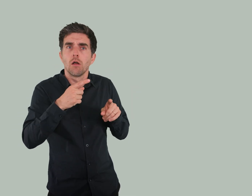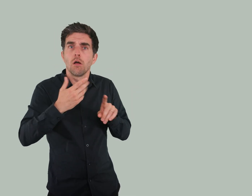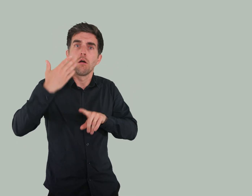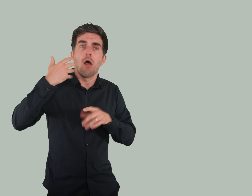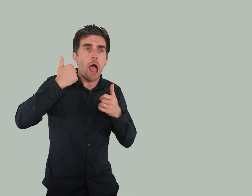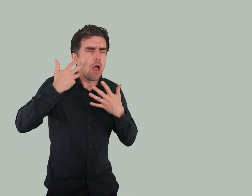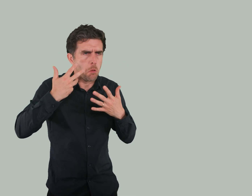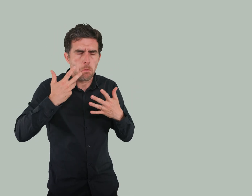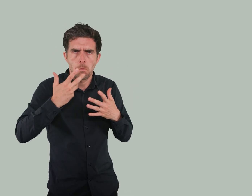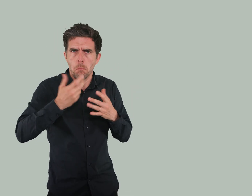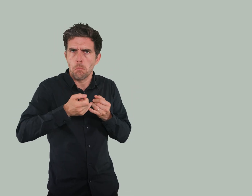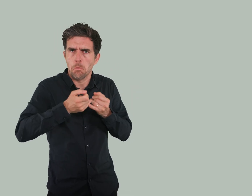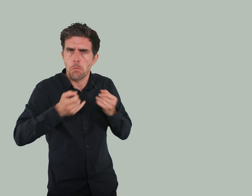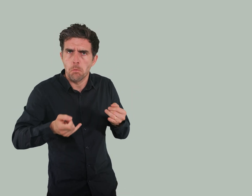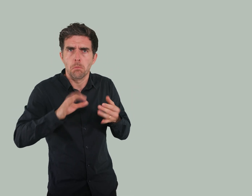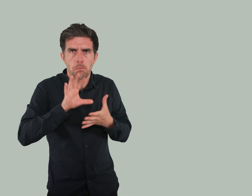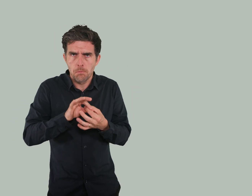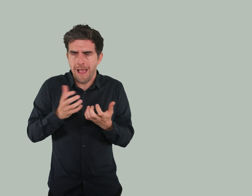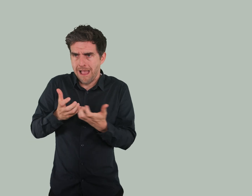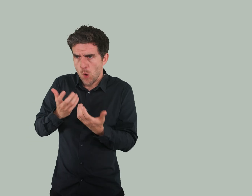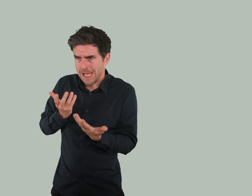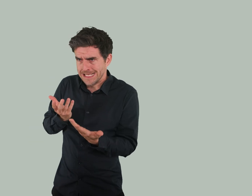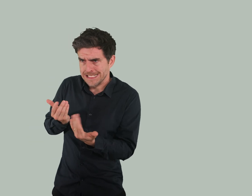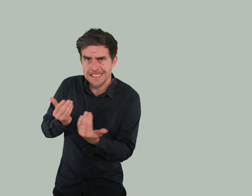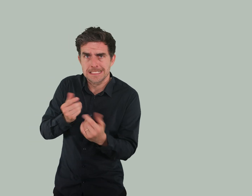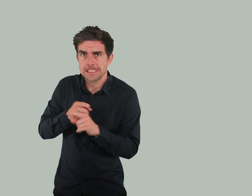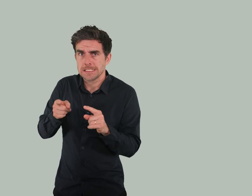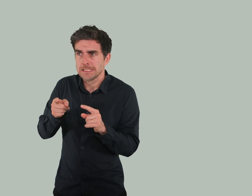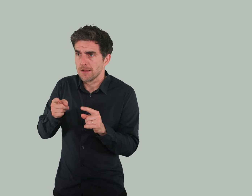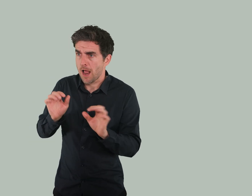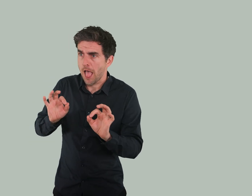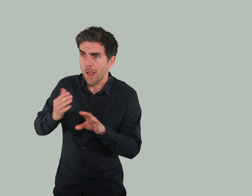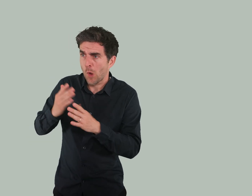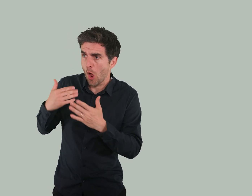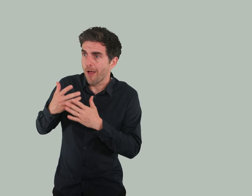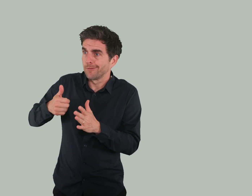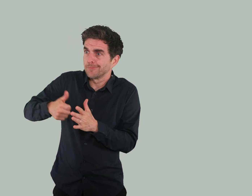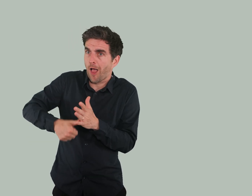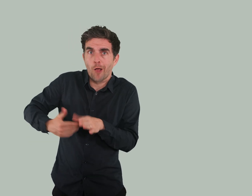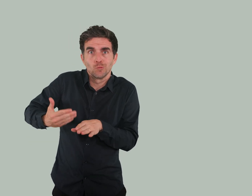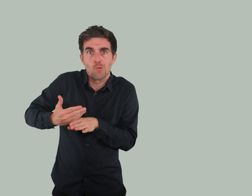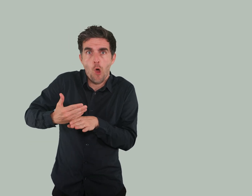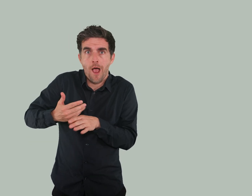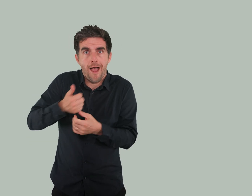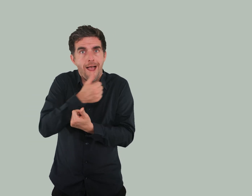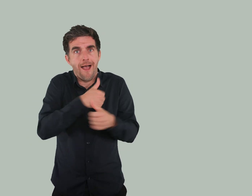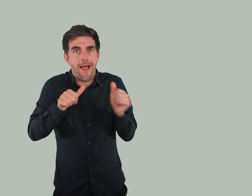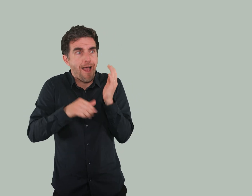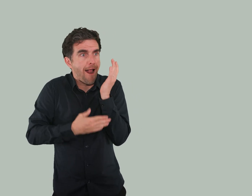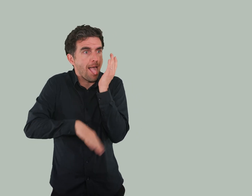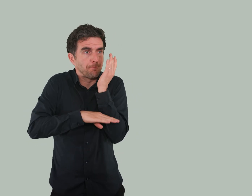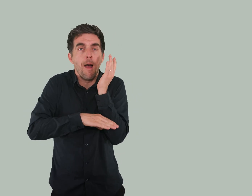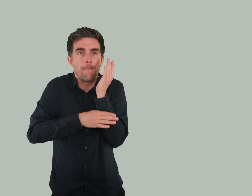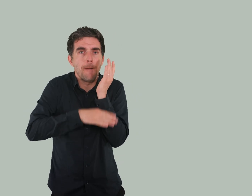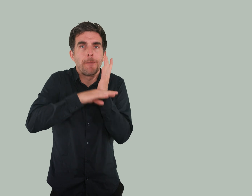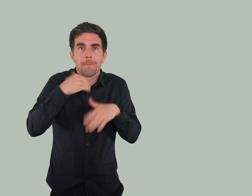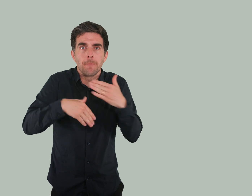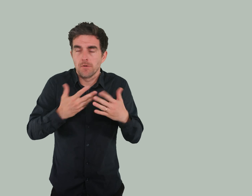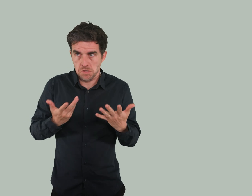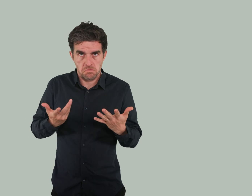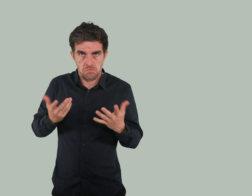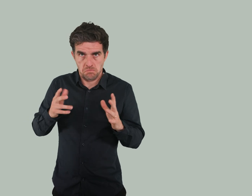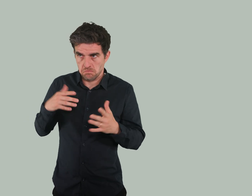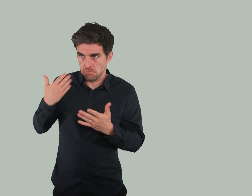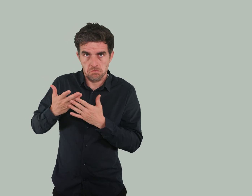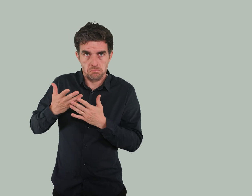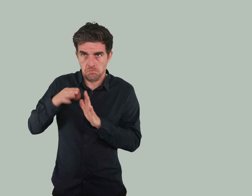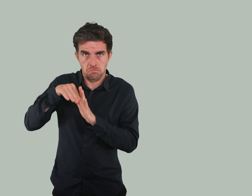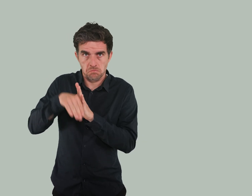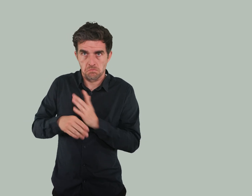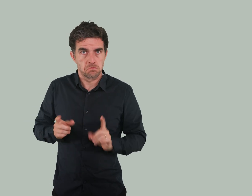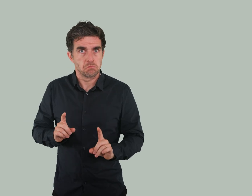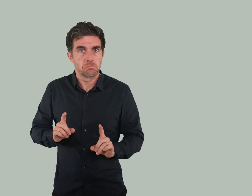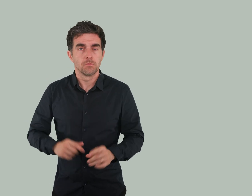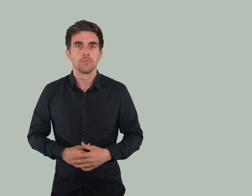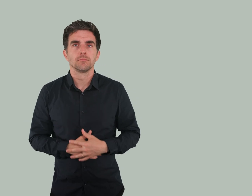at converting vacancies into entry for those at the start of their working lives.